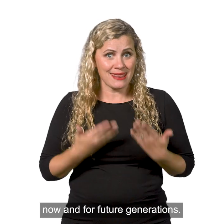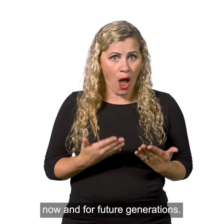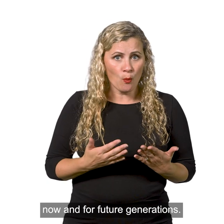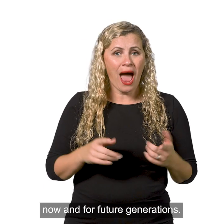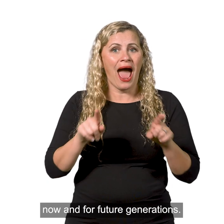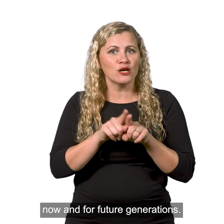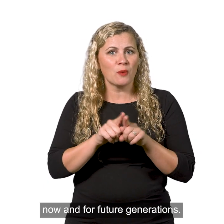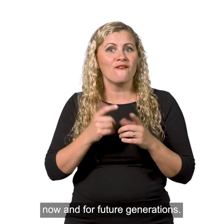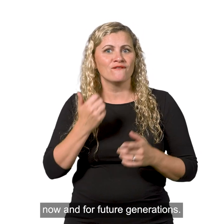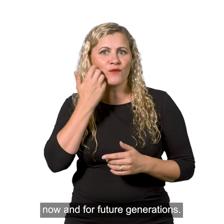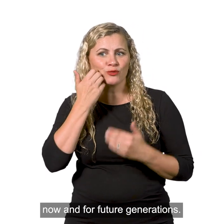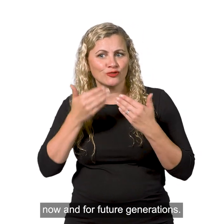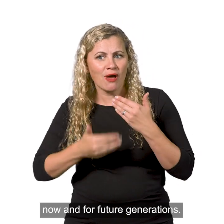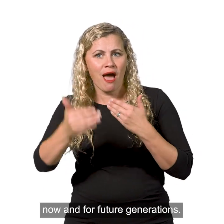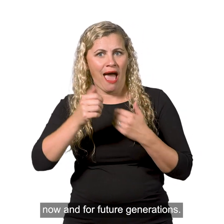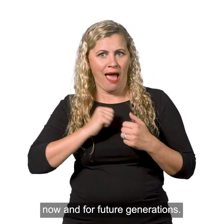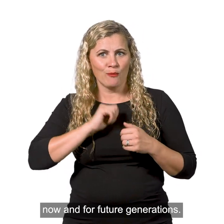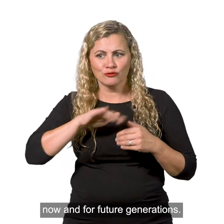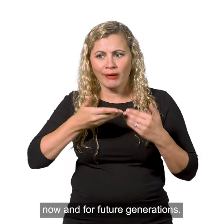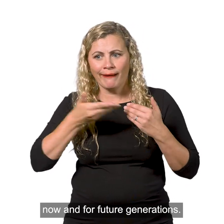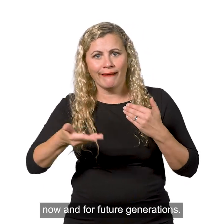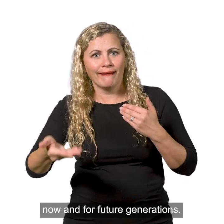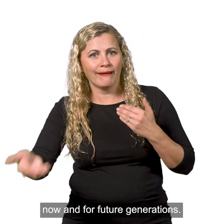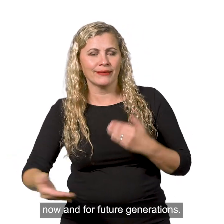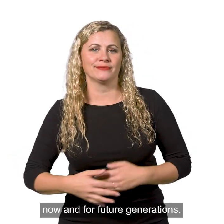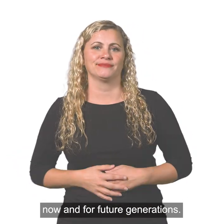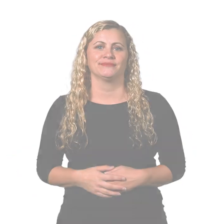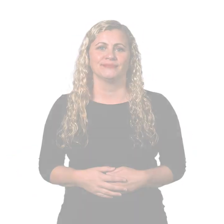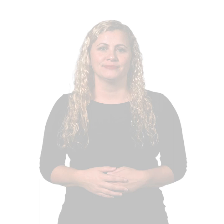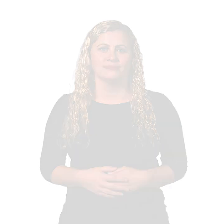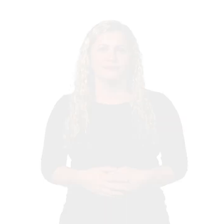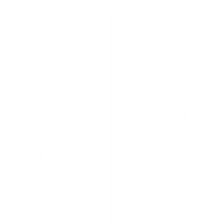now and for future generations.